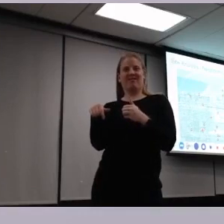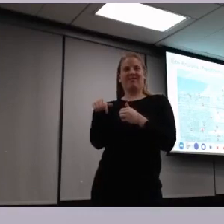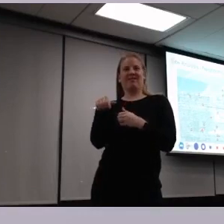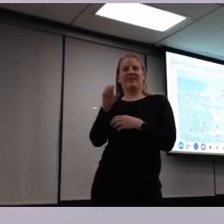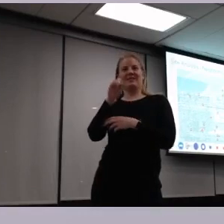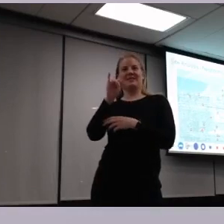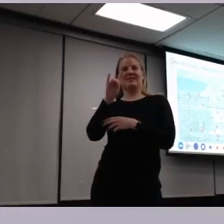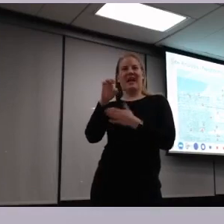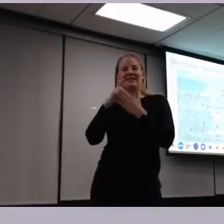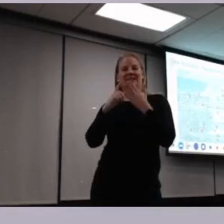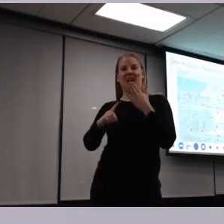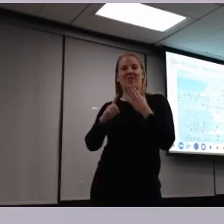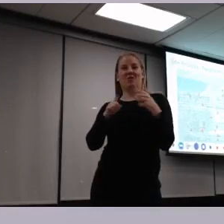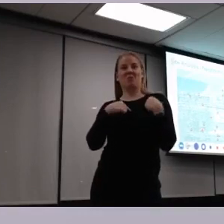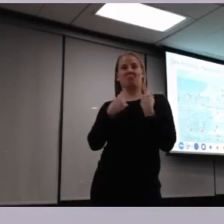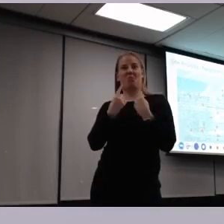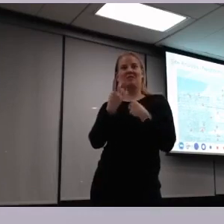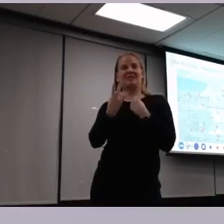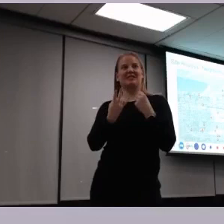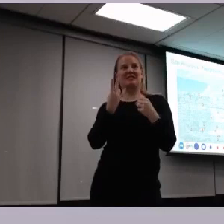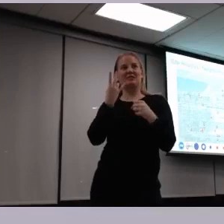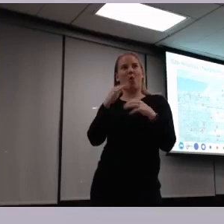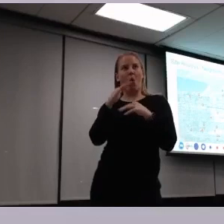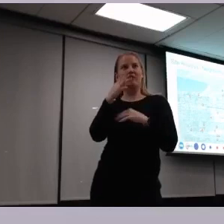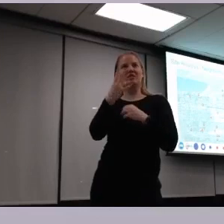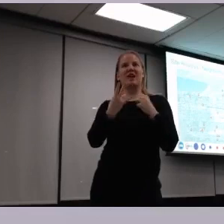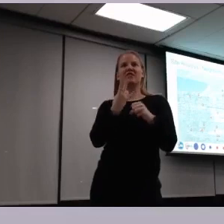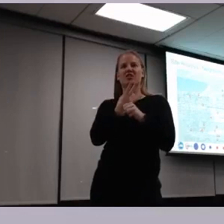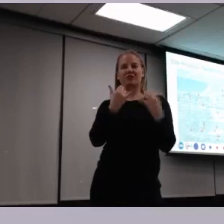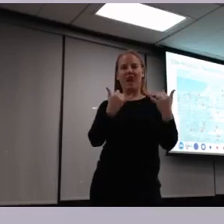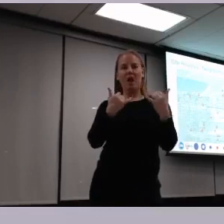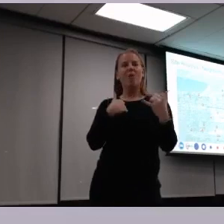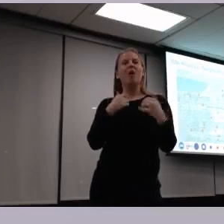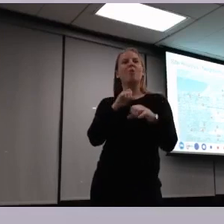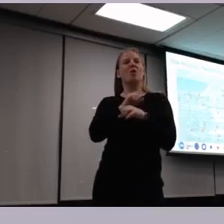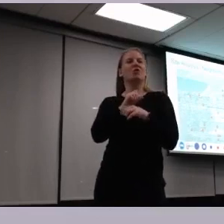worked on projects like a Riverwalk East, which we talked about in the Western Loop